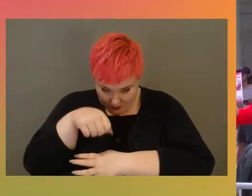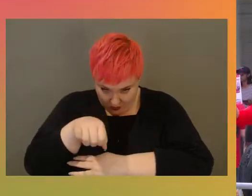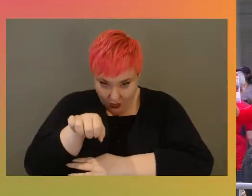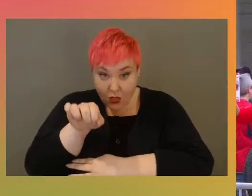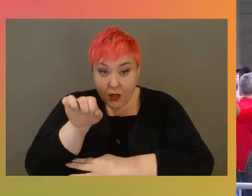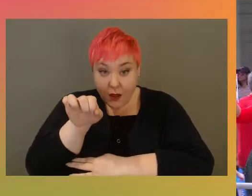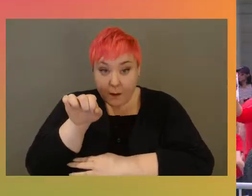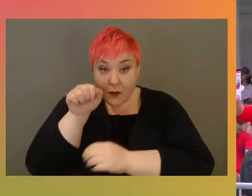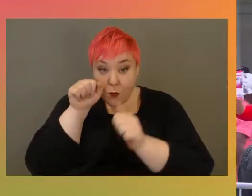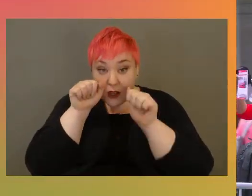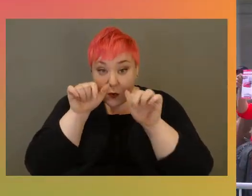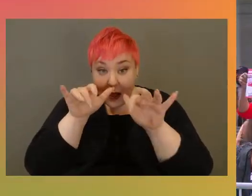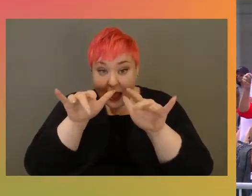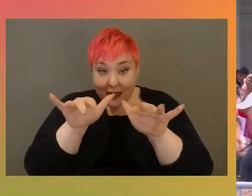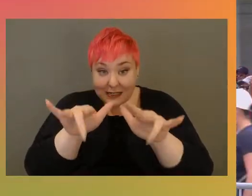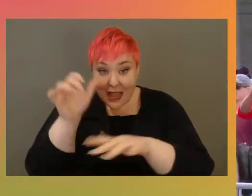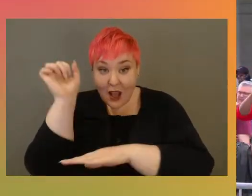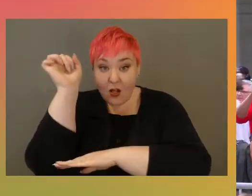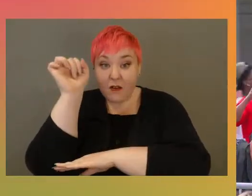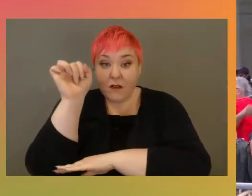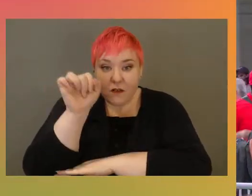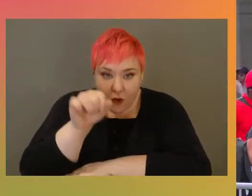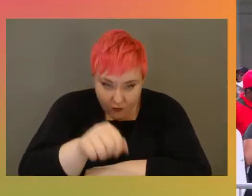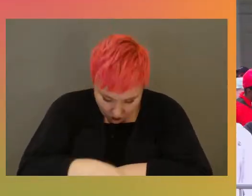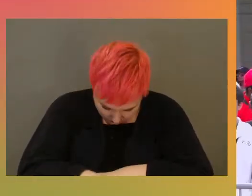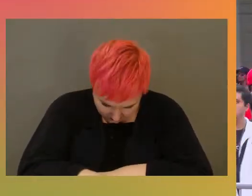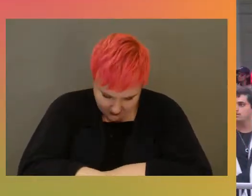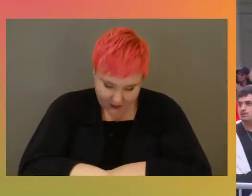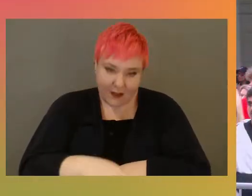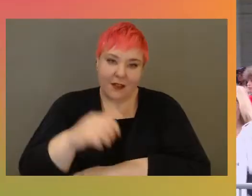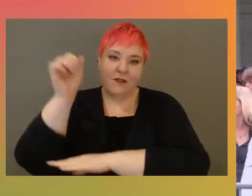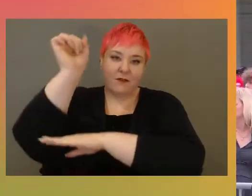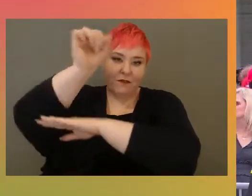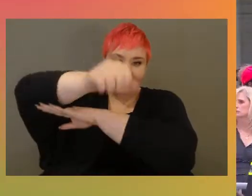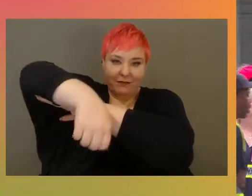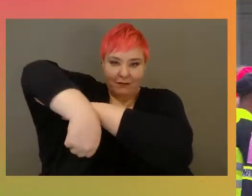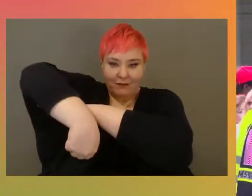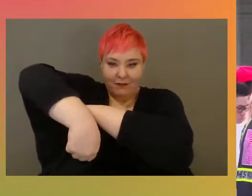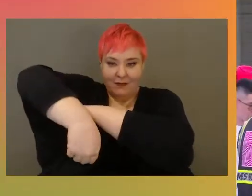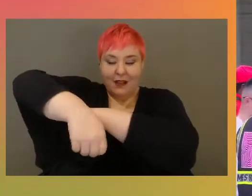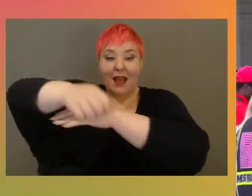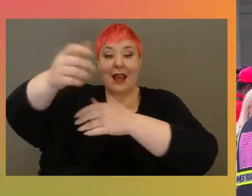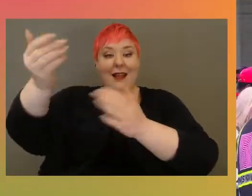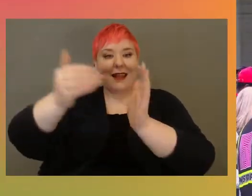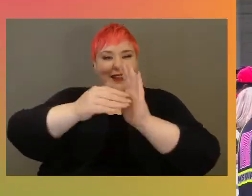WHEN YOU GET THERE, LOOK UP.